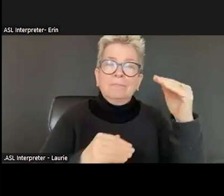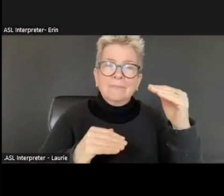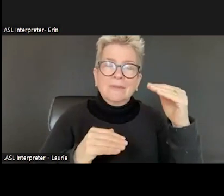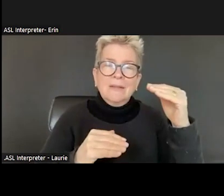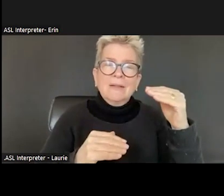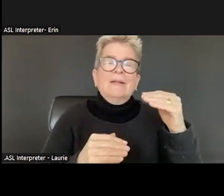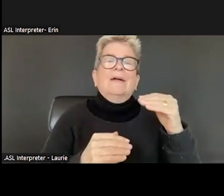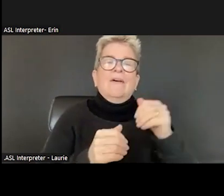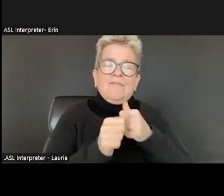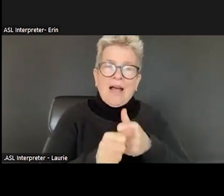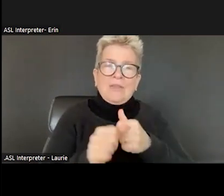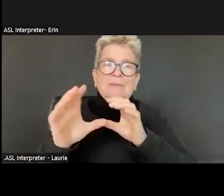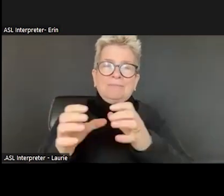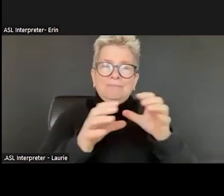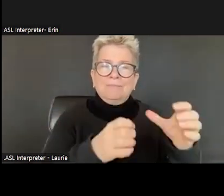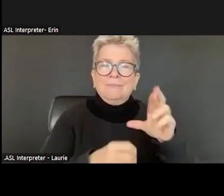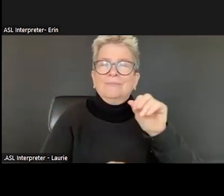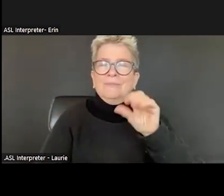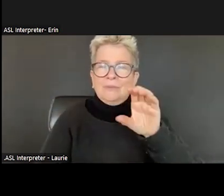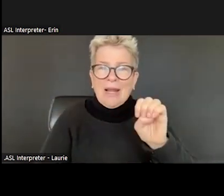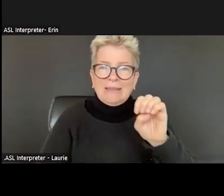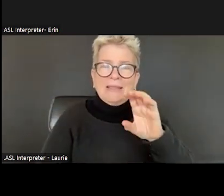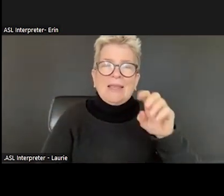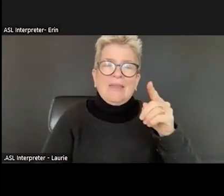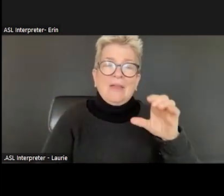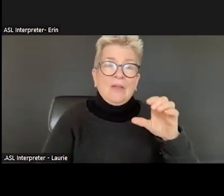ethnicity where schools that are predominantly white or